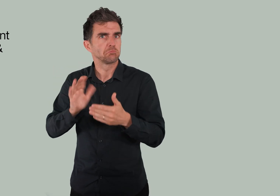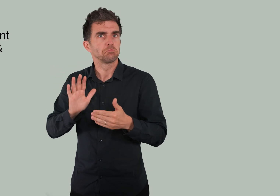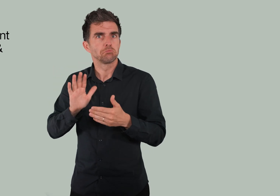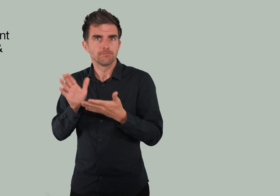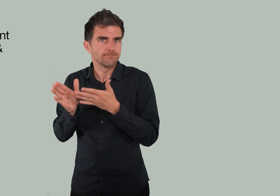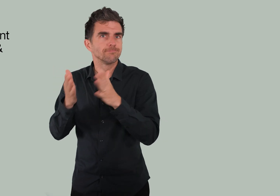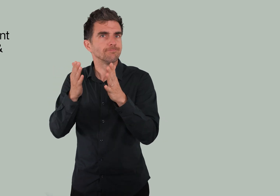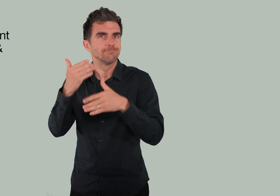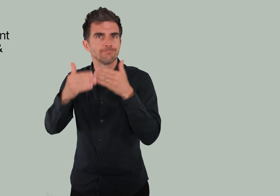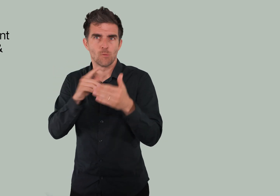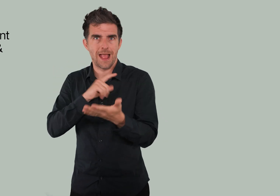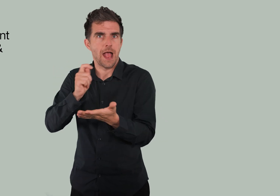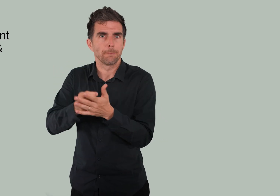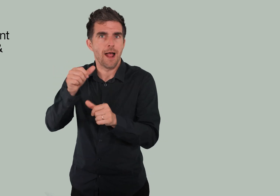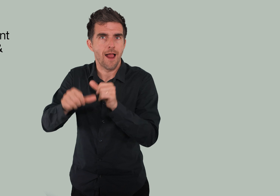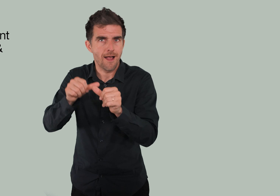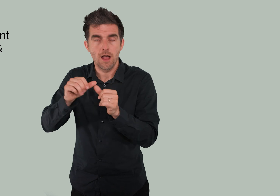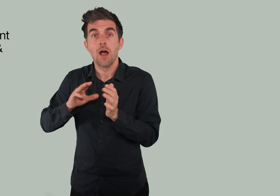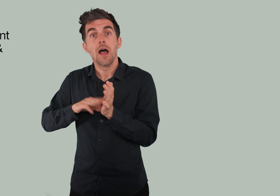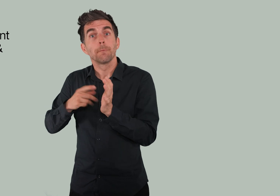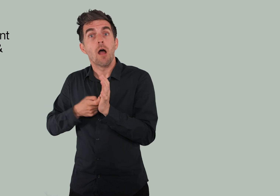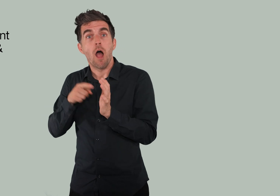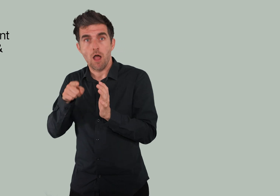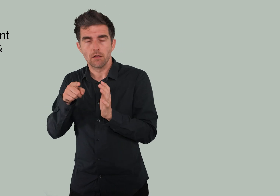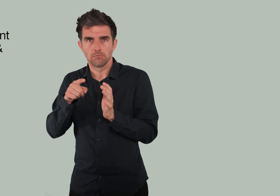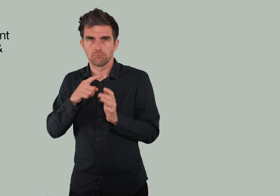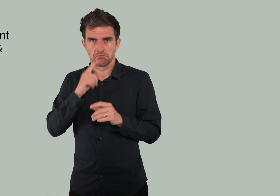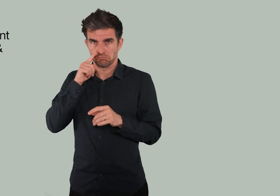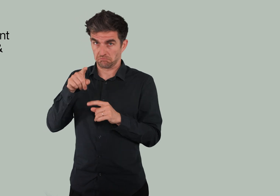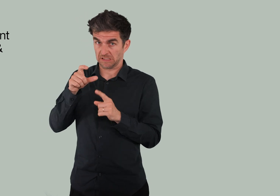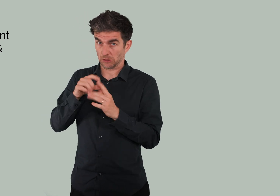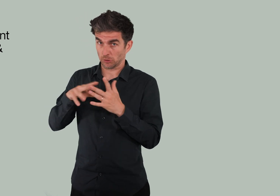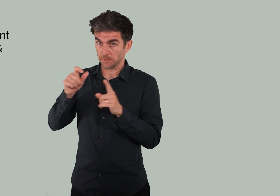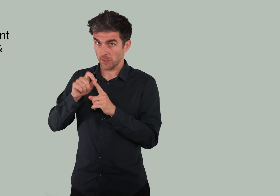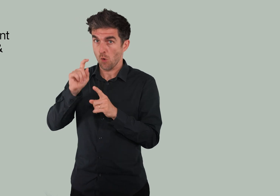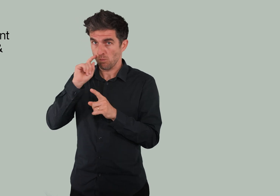during an appeal, as, like for MRs, applicants suspect DWP